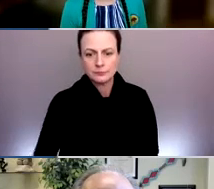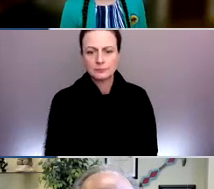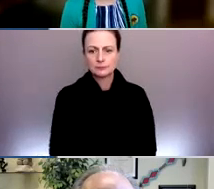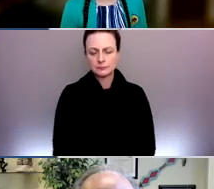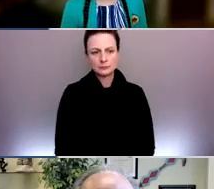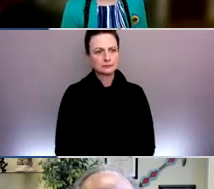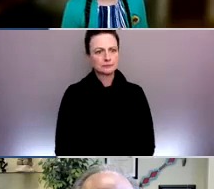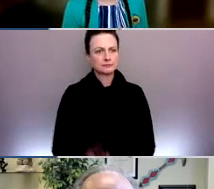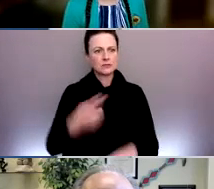Of course creating homeownership.